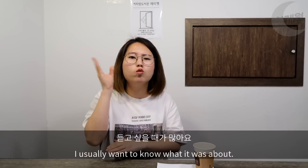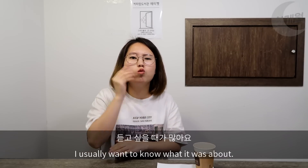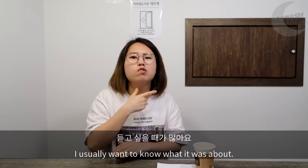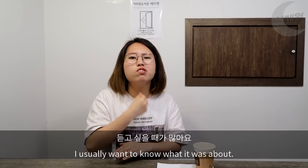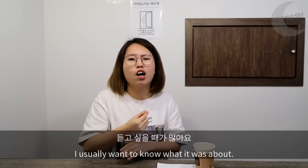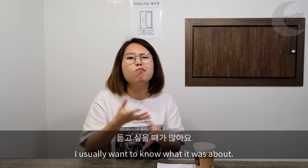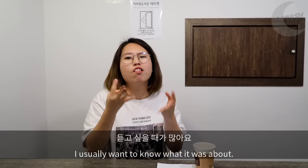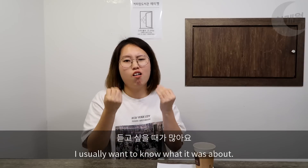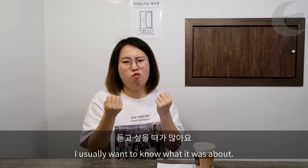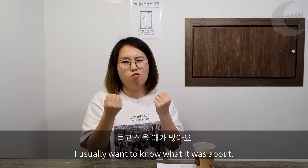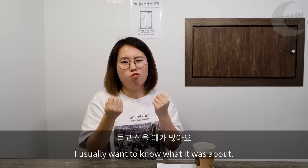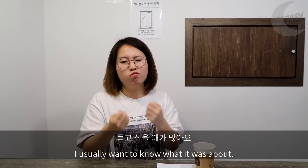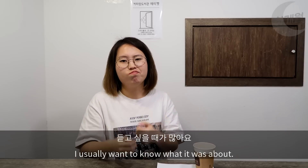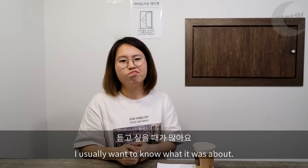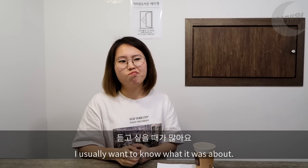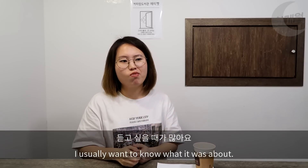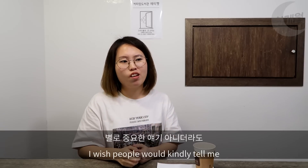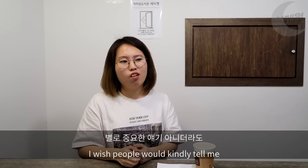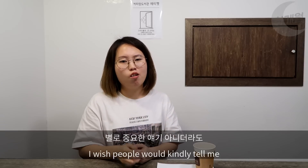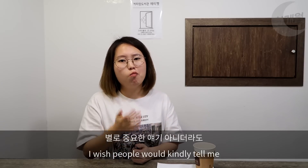I usually want to know what it was about.